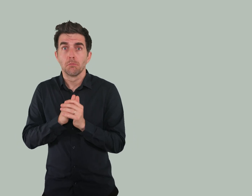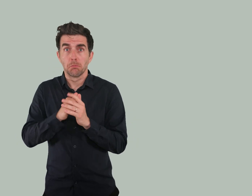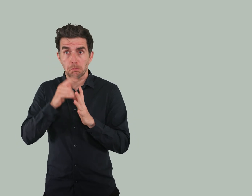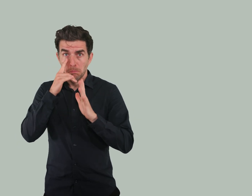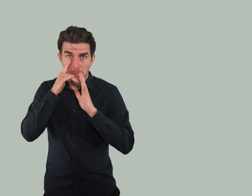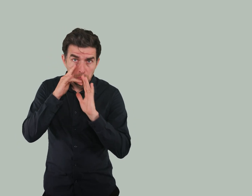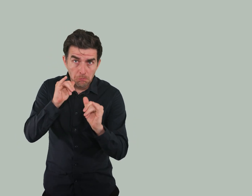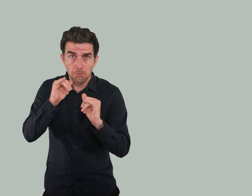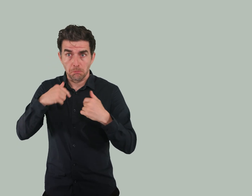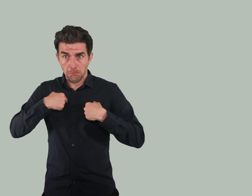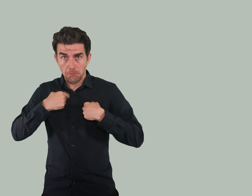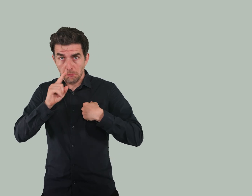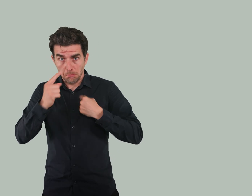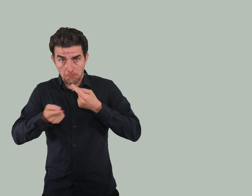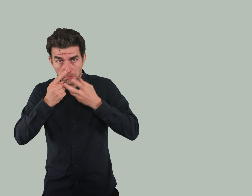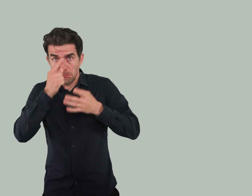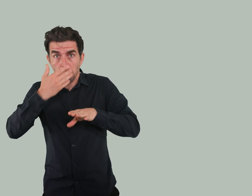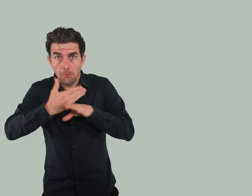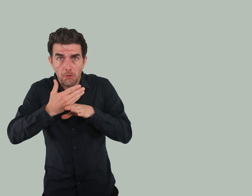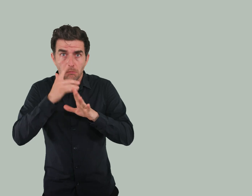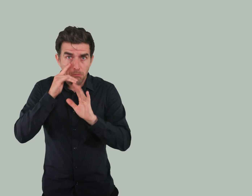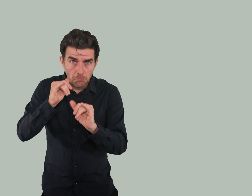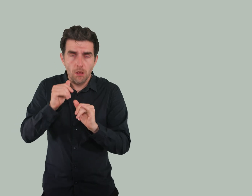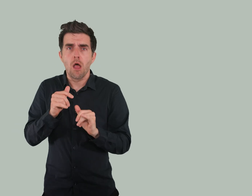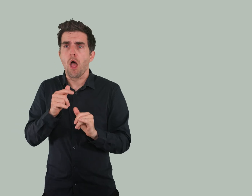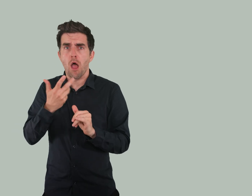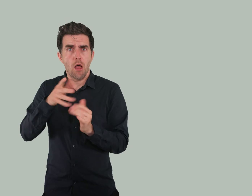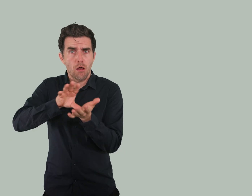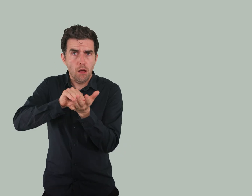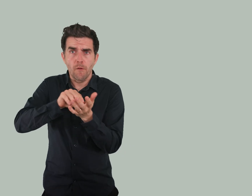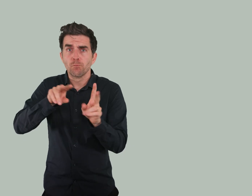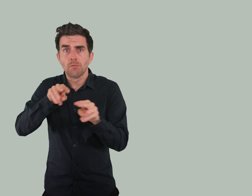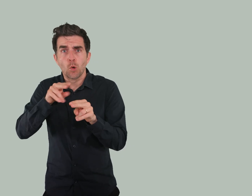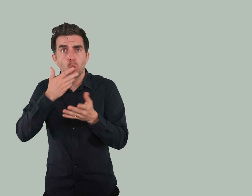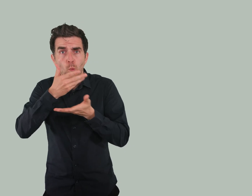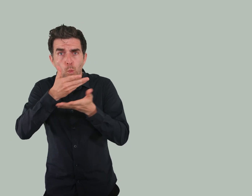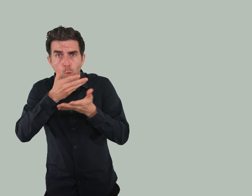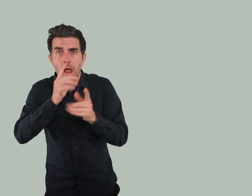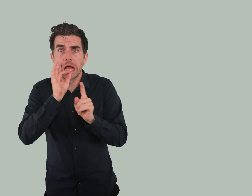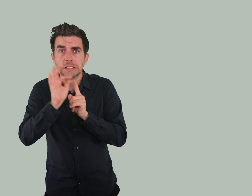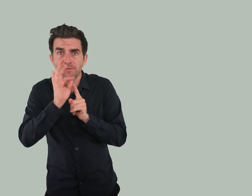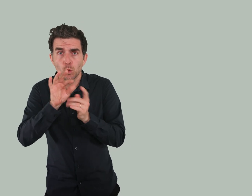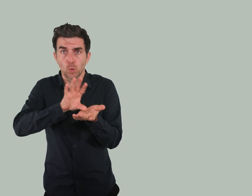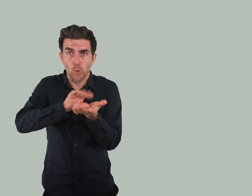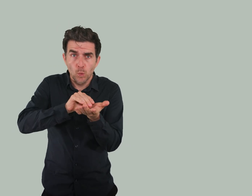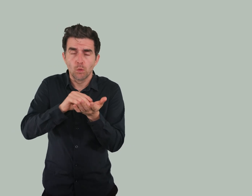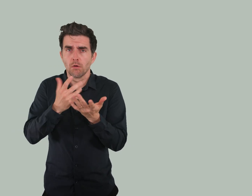psychometric tests, recorded video interviews